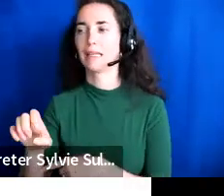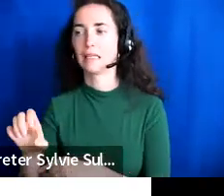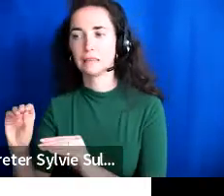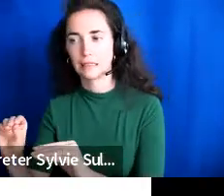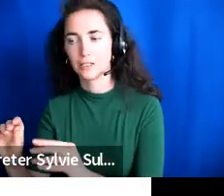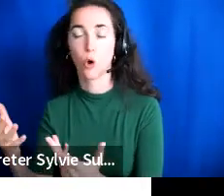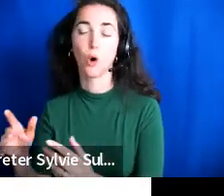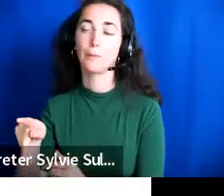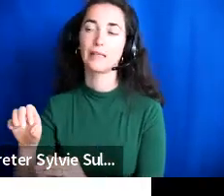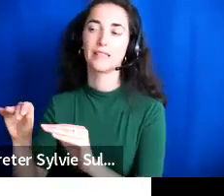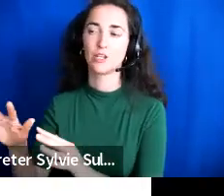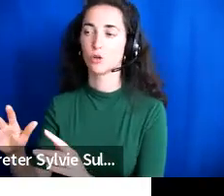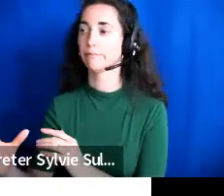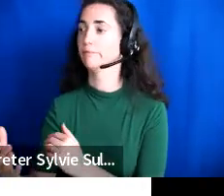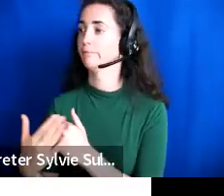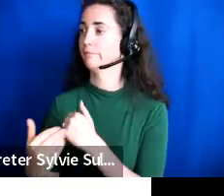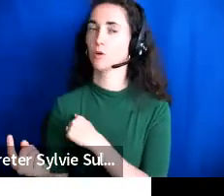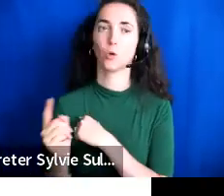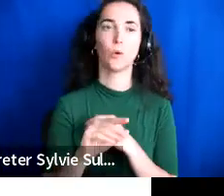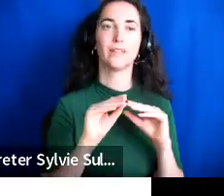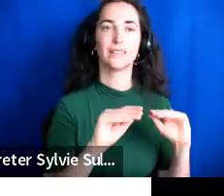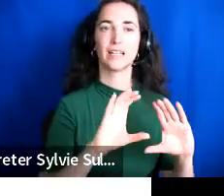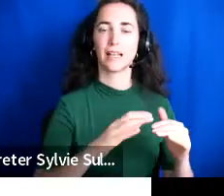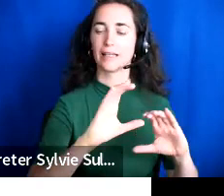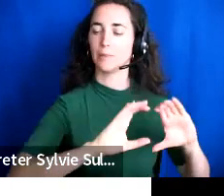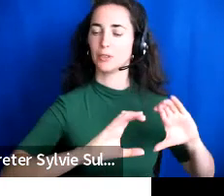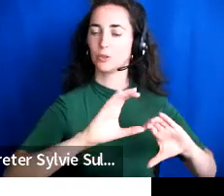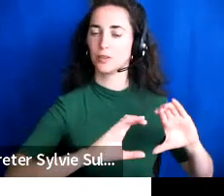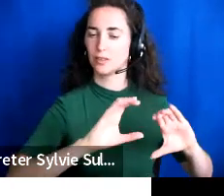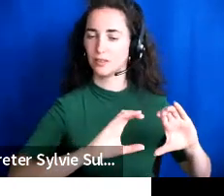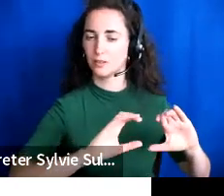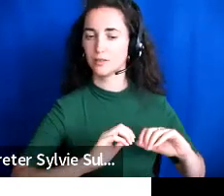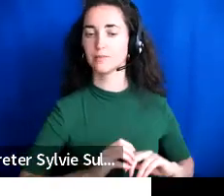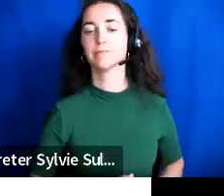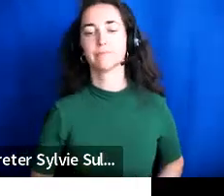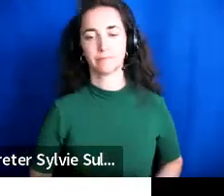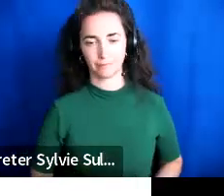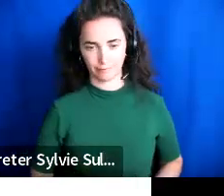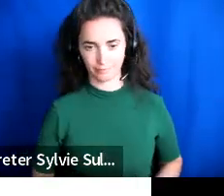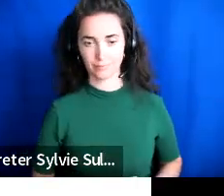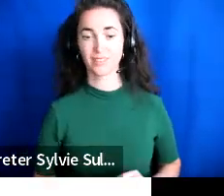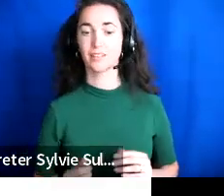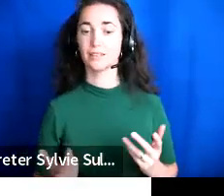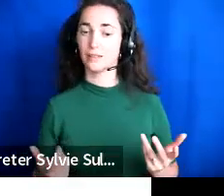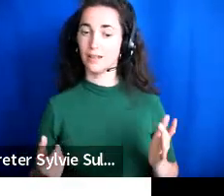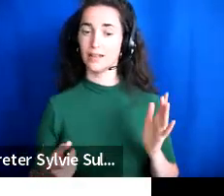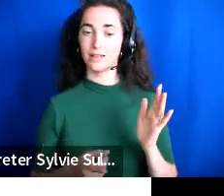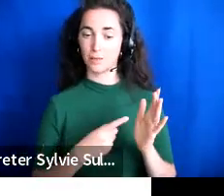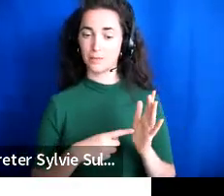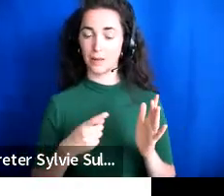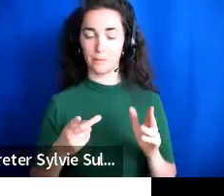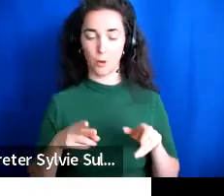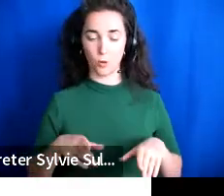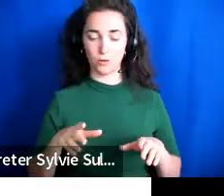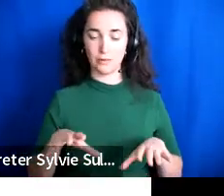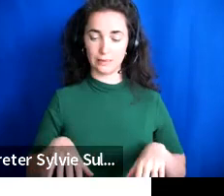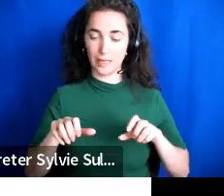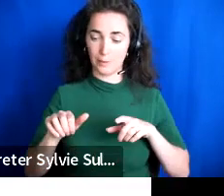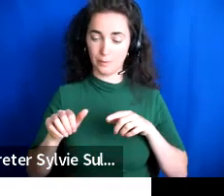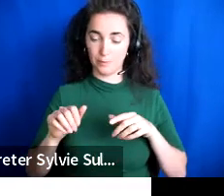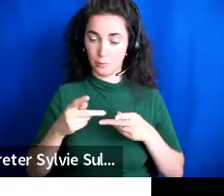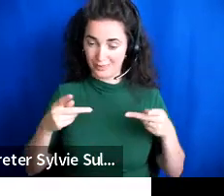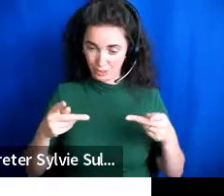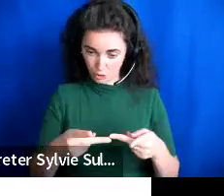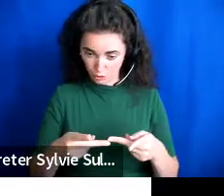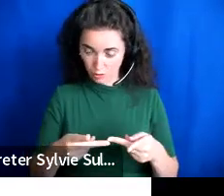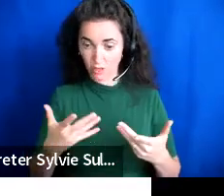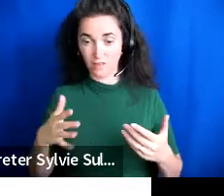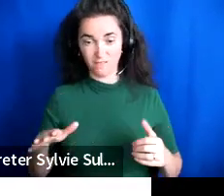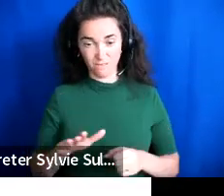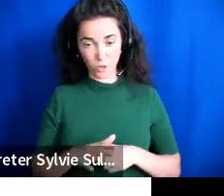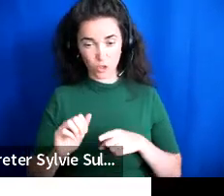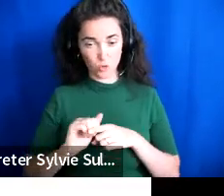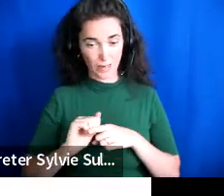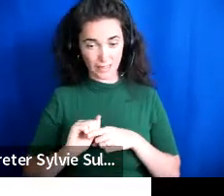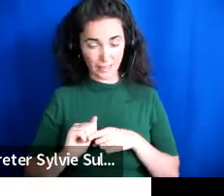Okay, So they all. Then jewels were handling. Dispositions may not have these transitions appropriately.